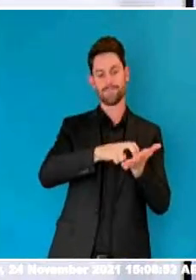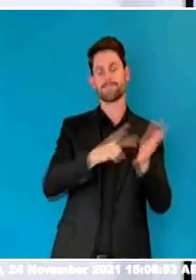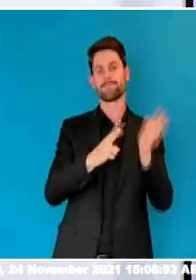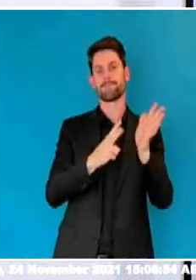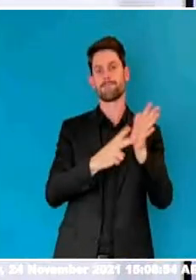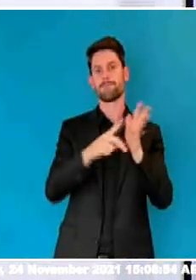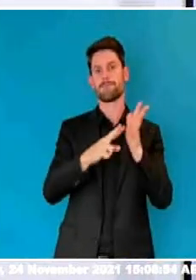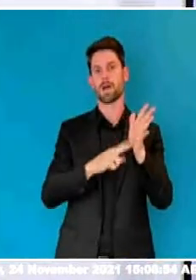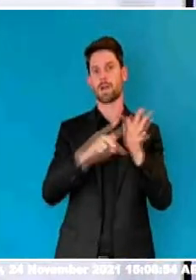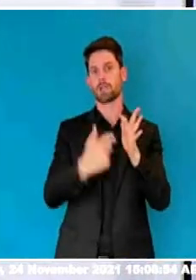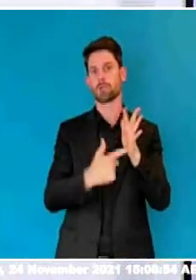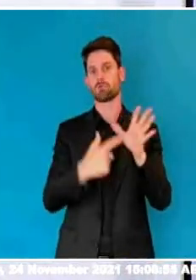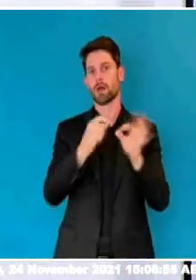It's addressed in some detail in the statement.